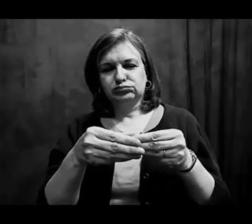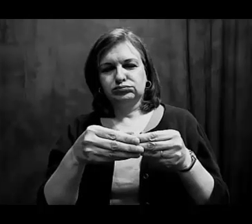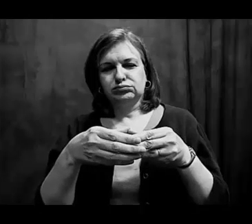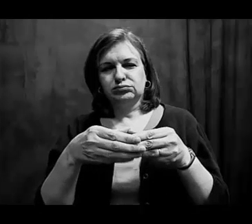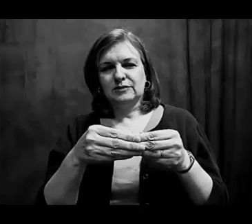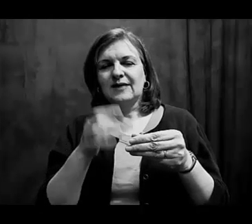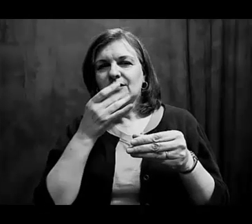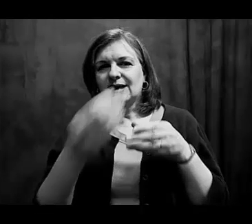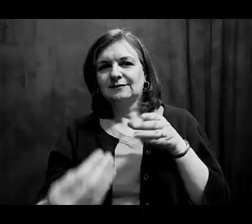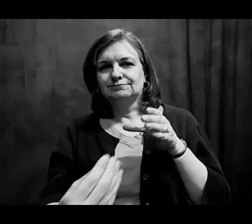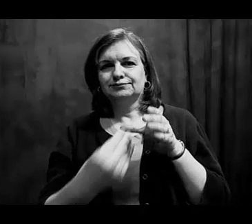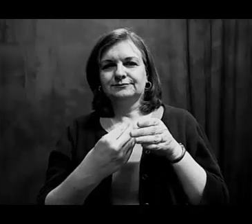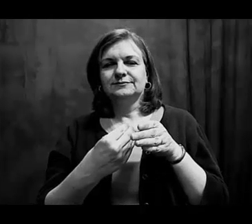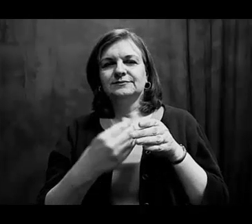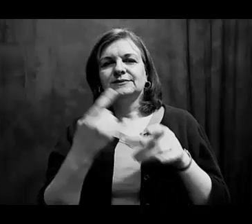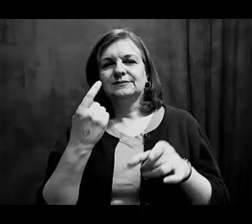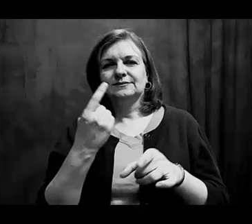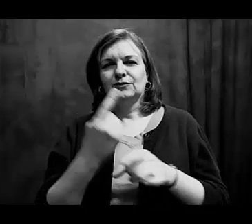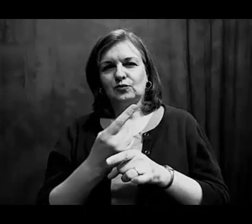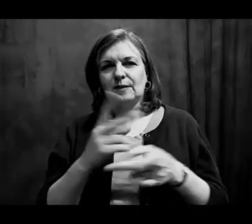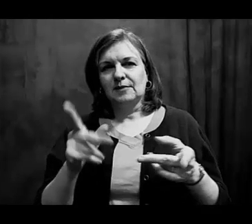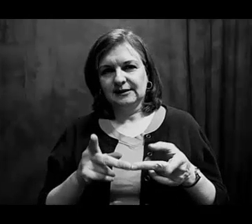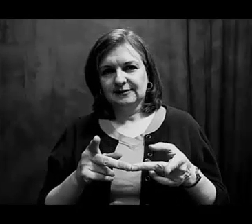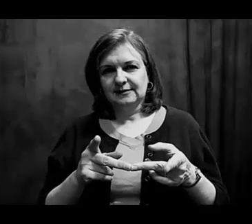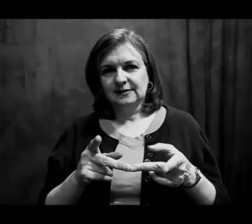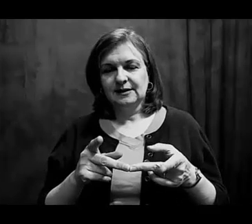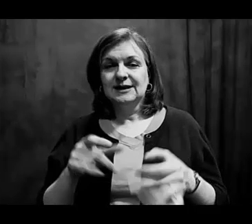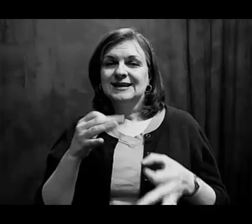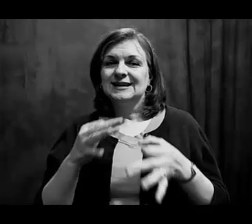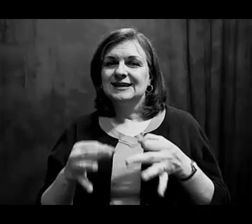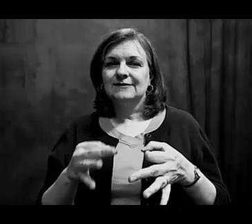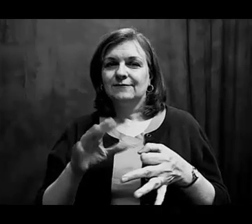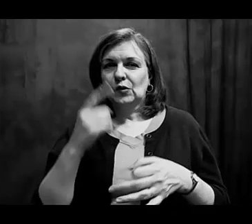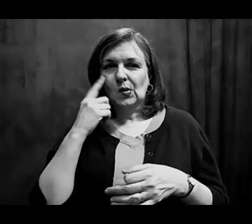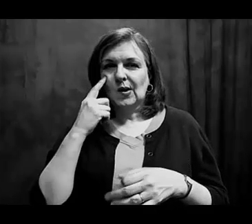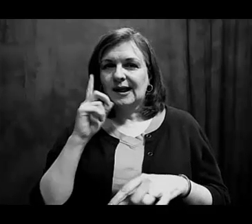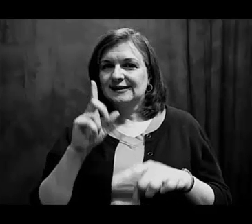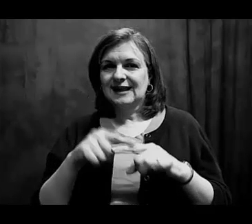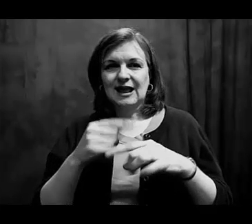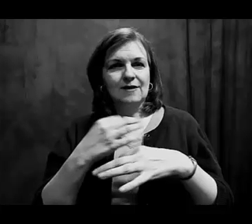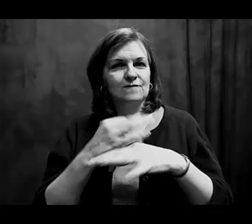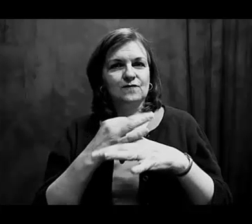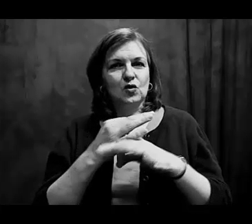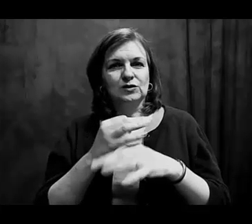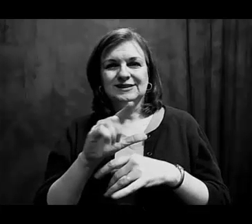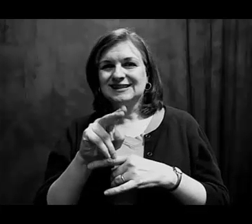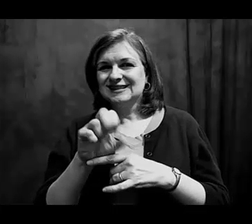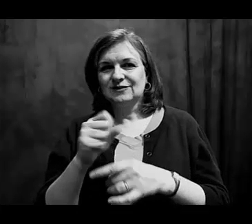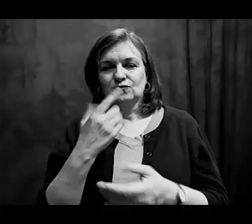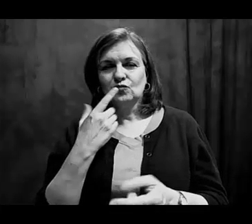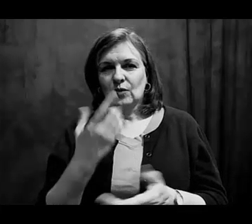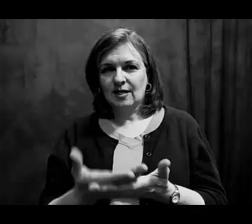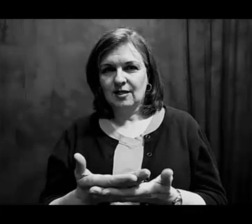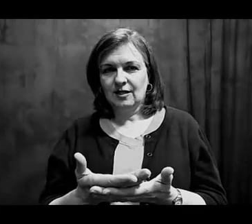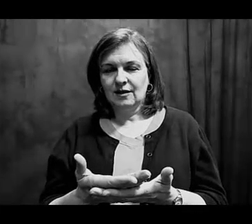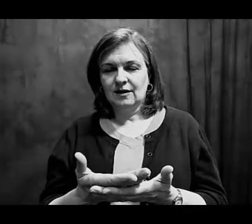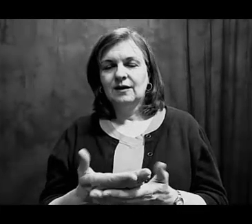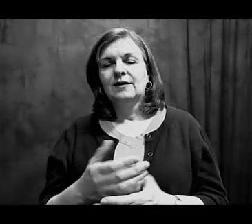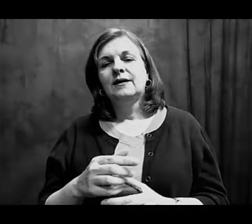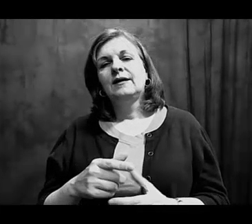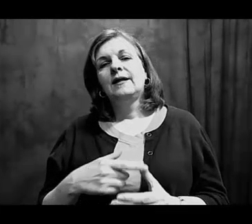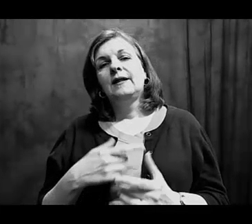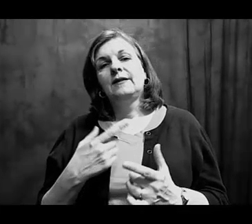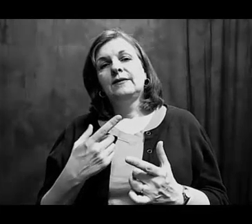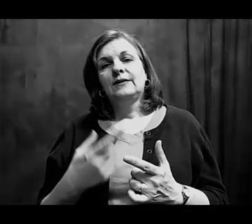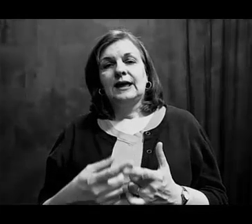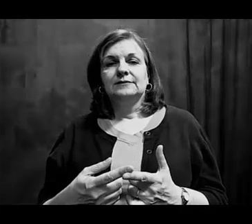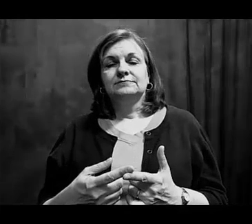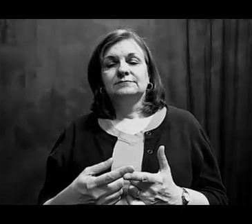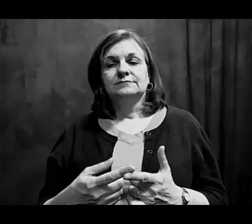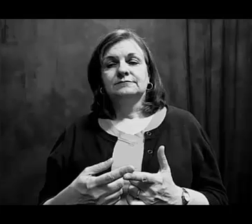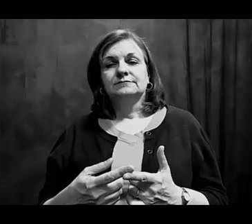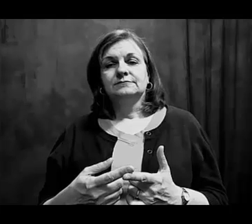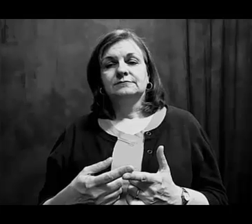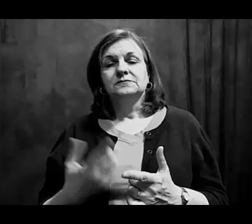to the rods and cones -- now if you're not able to focus that lens as well as you should or as clearly as you should